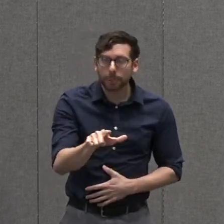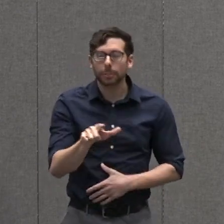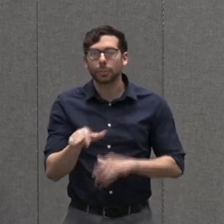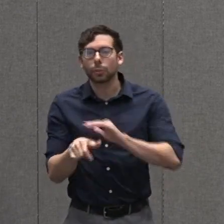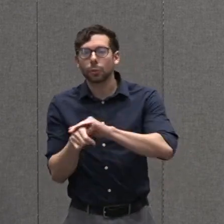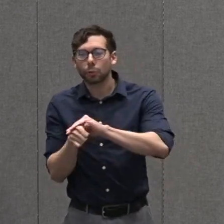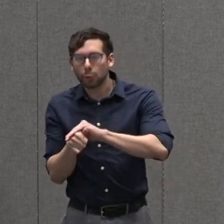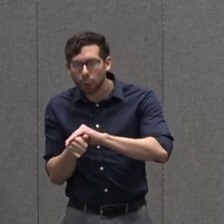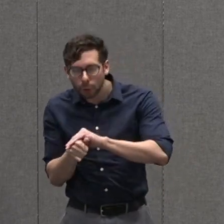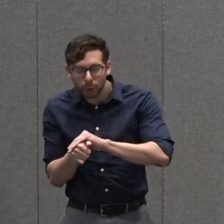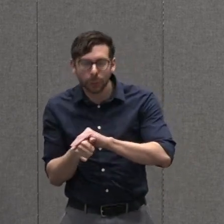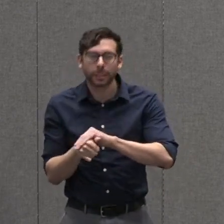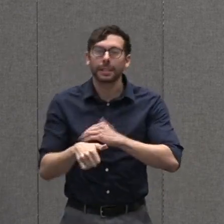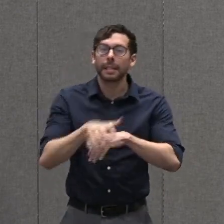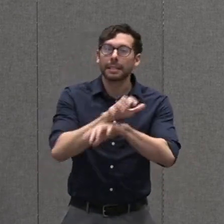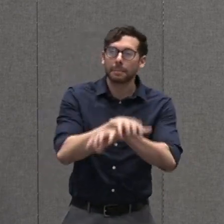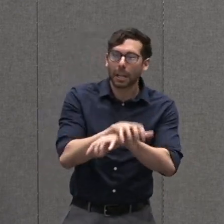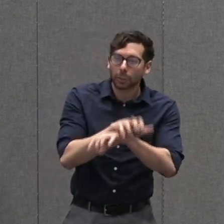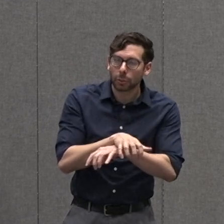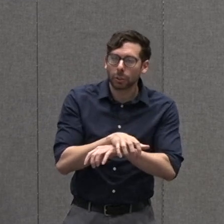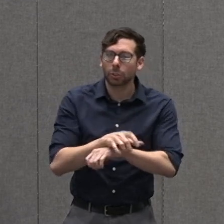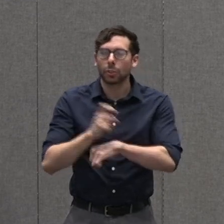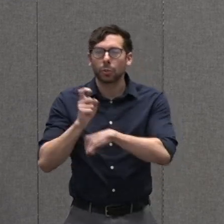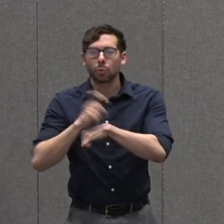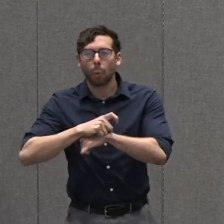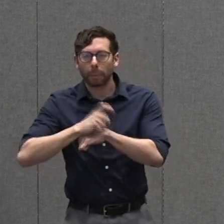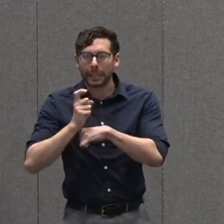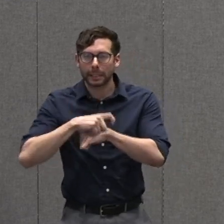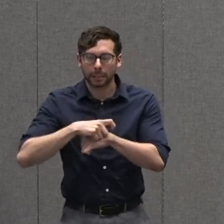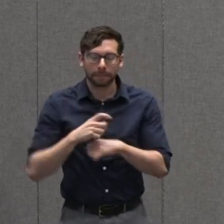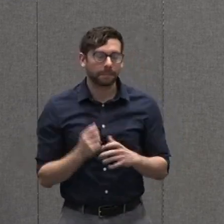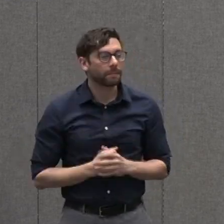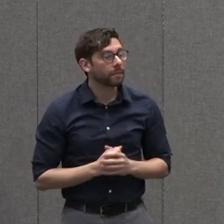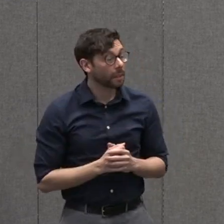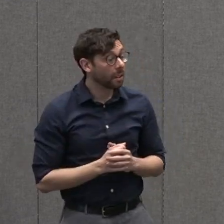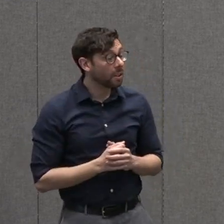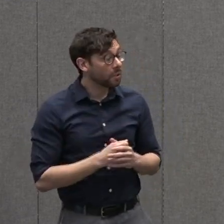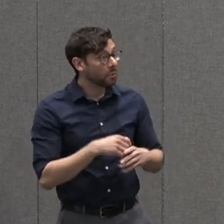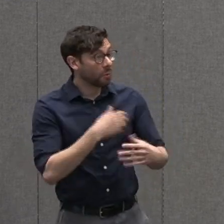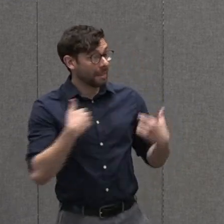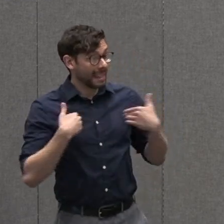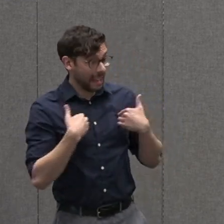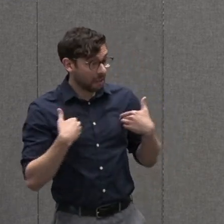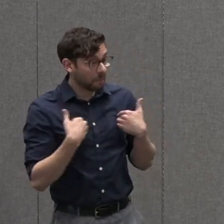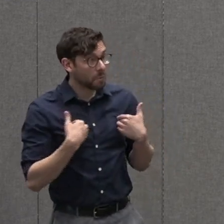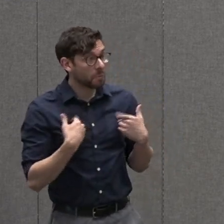So these are animals that, some are native to New Mexico, but some may come from other parts of the country, or other parts of the world.